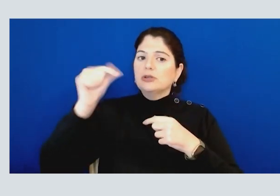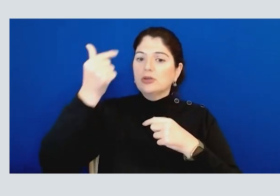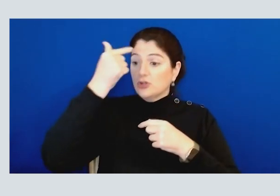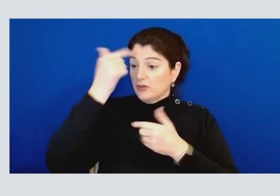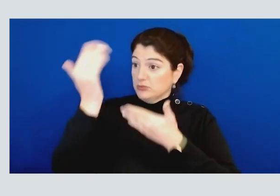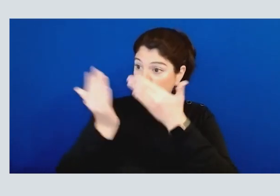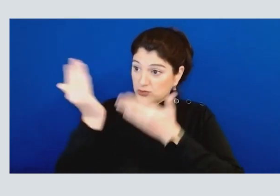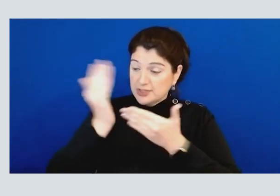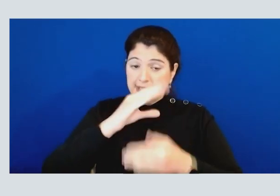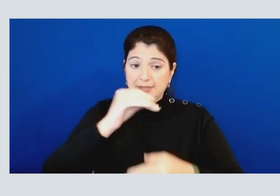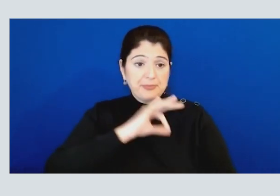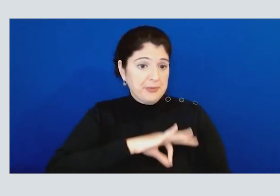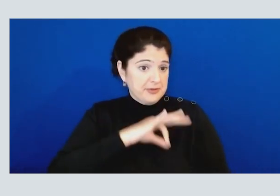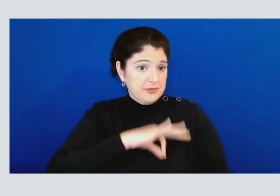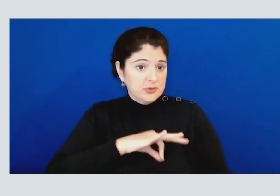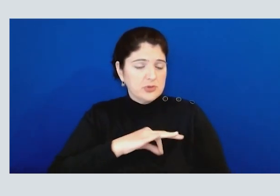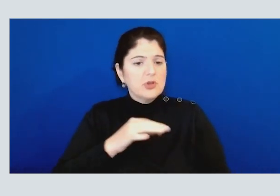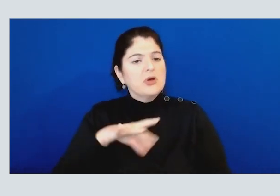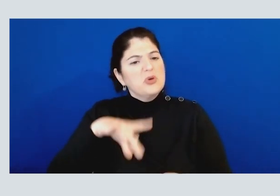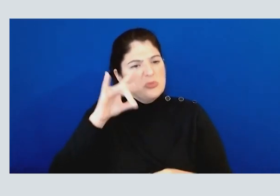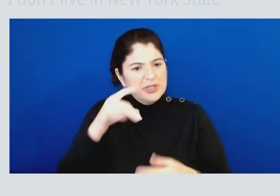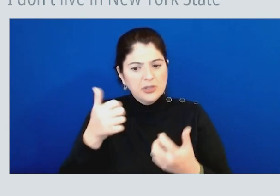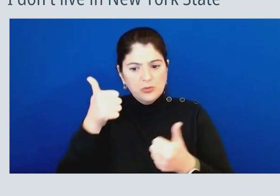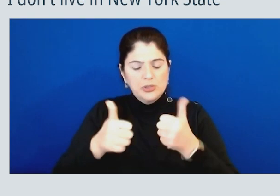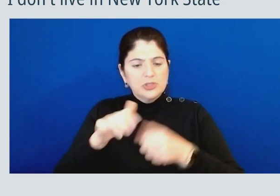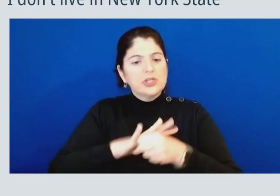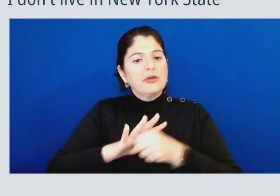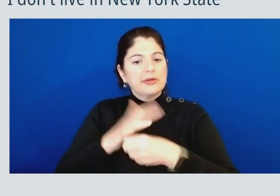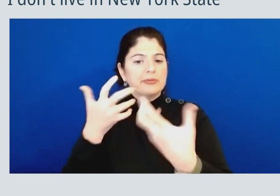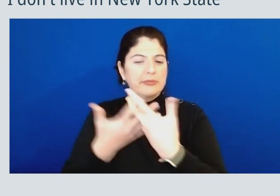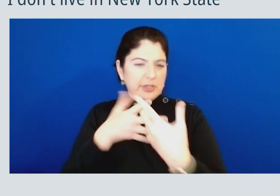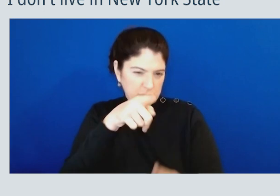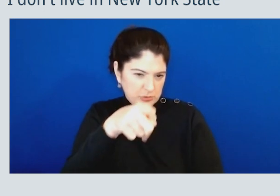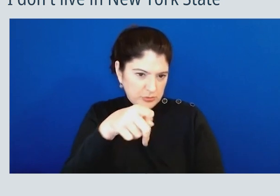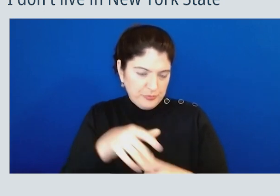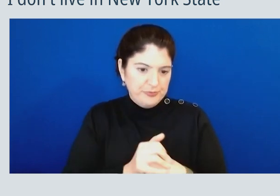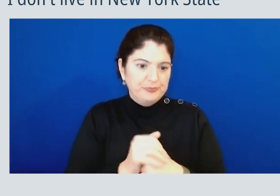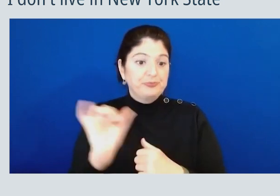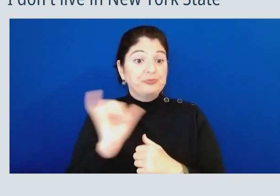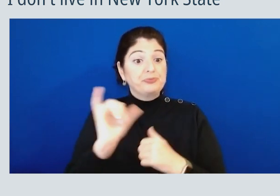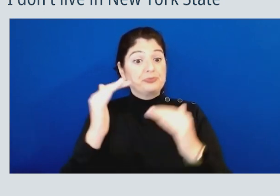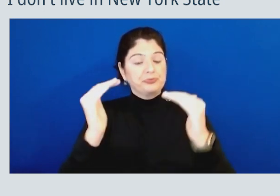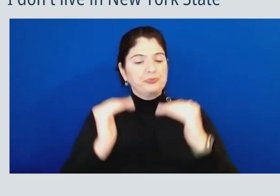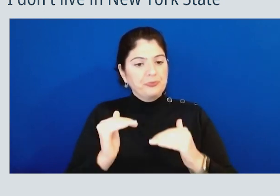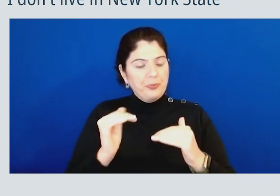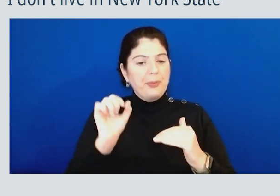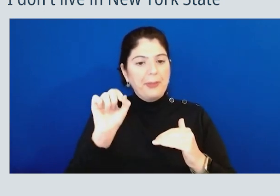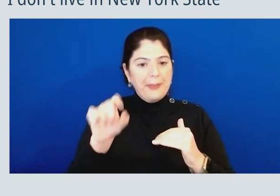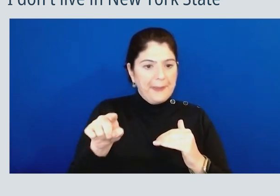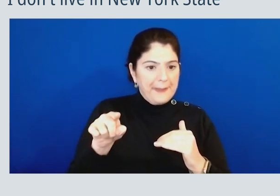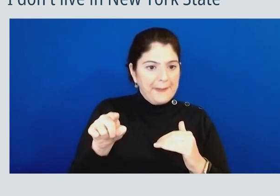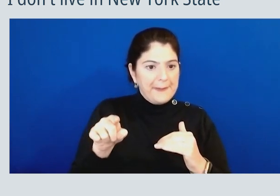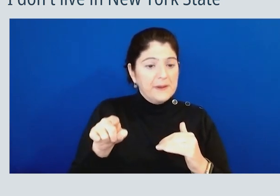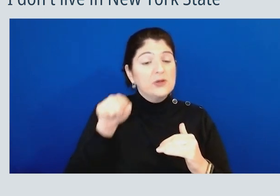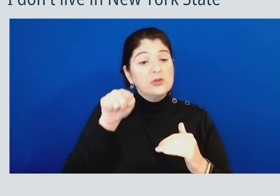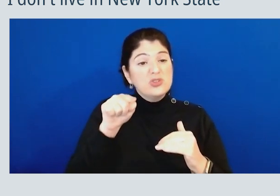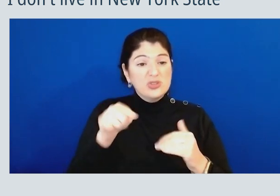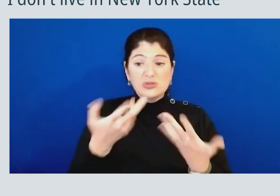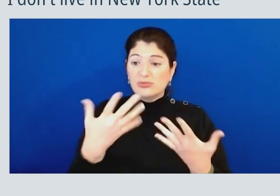Please choose a region where you find your county. Then we're asking you if you spend a lot of time elsewhere, you know another area